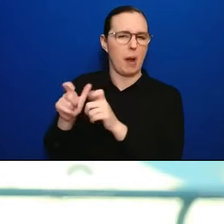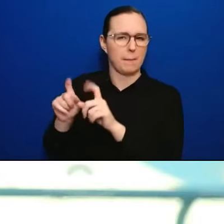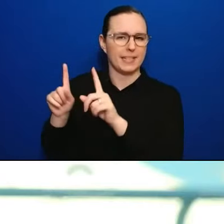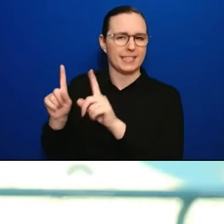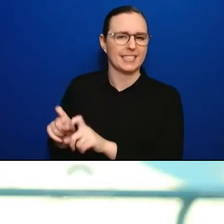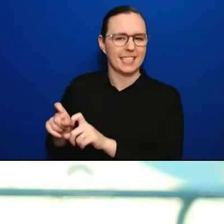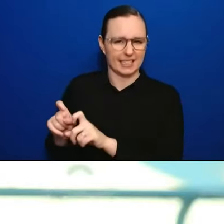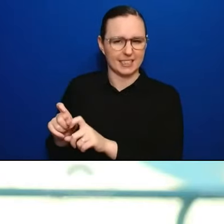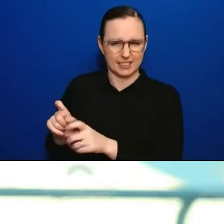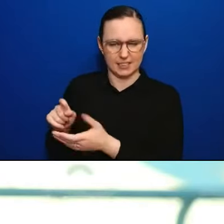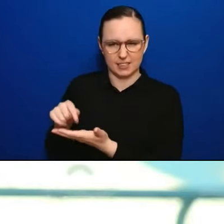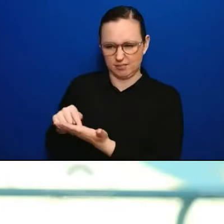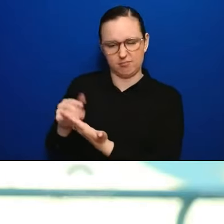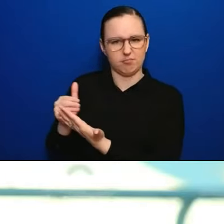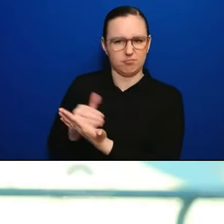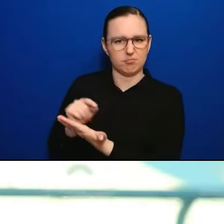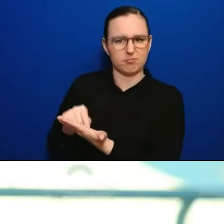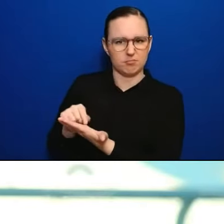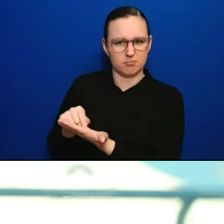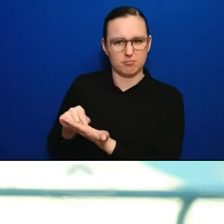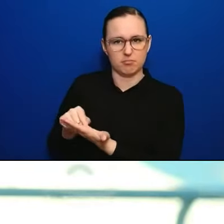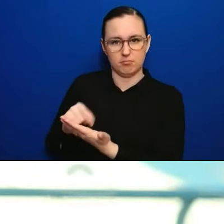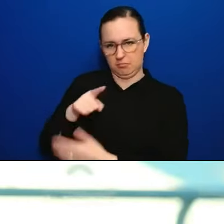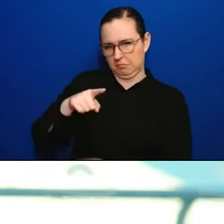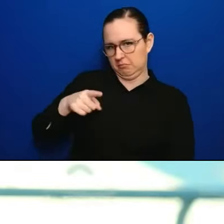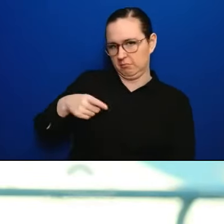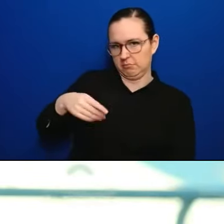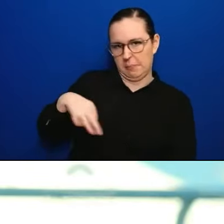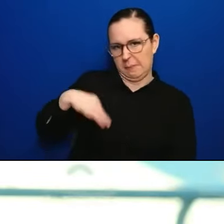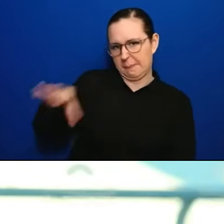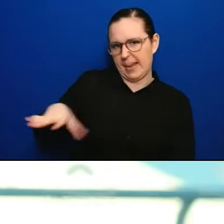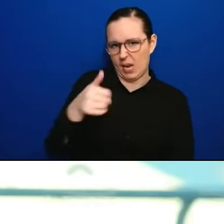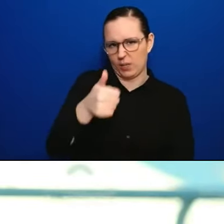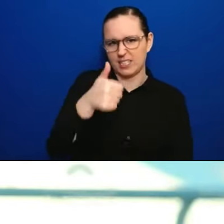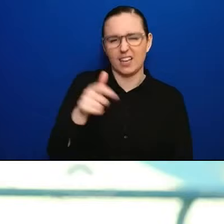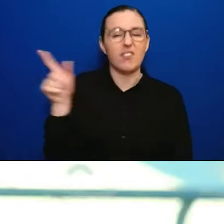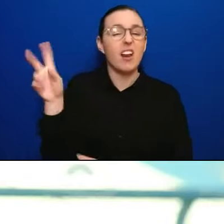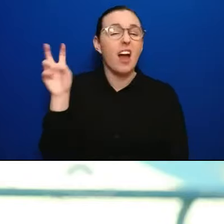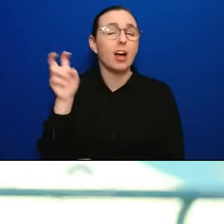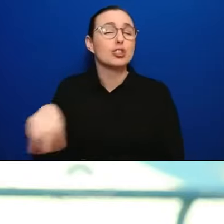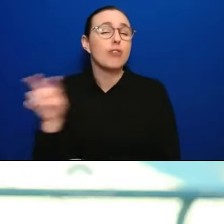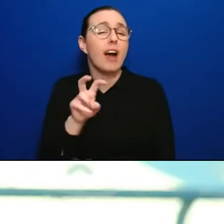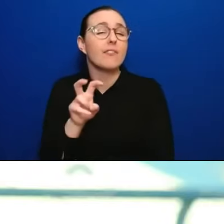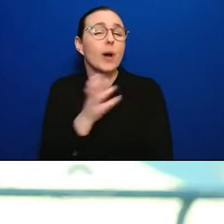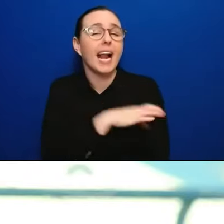places I know in private klings to be able to -- clinics to be able to get confirmation